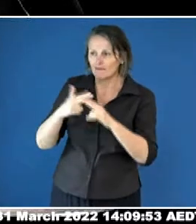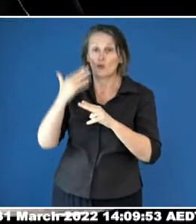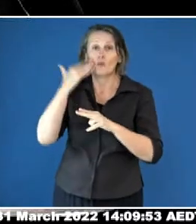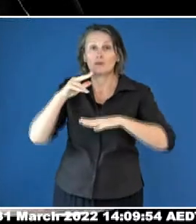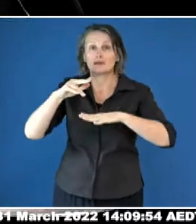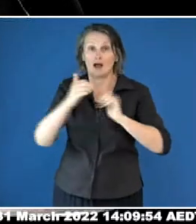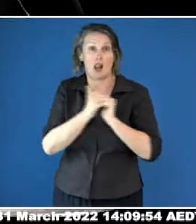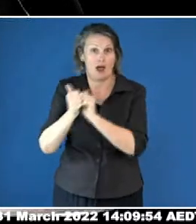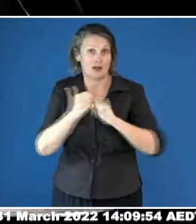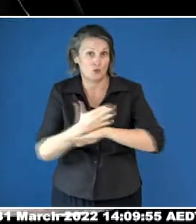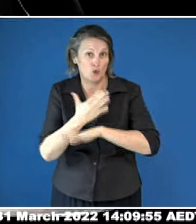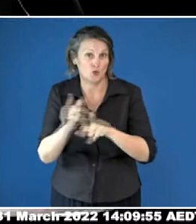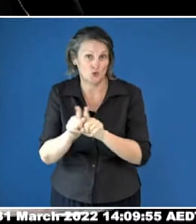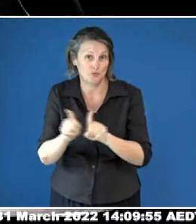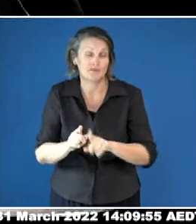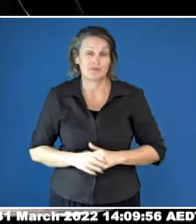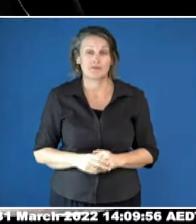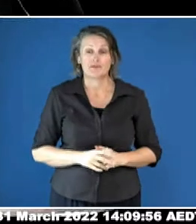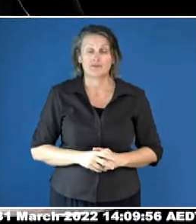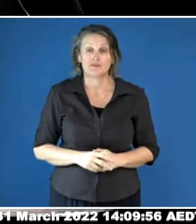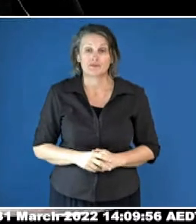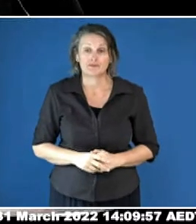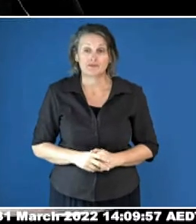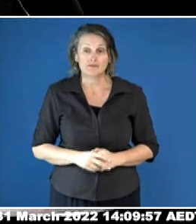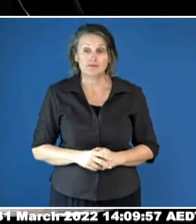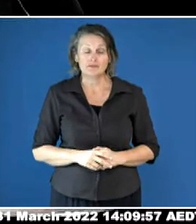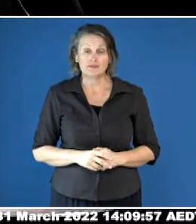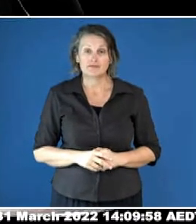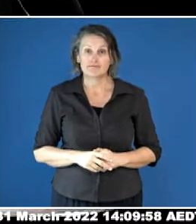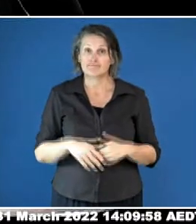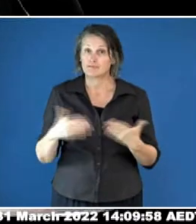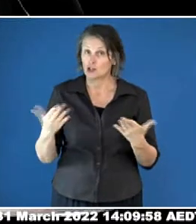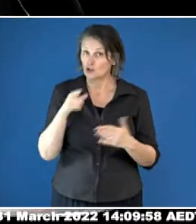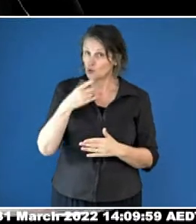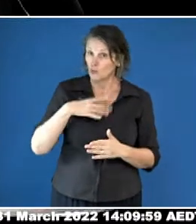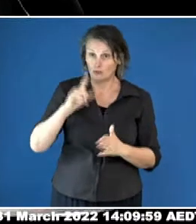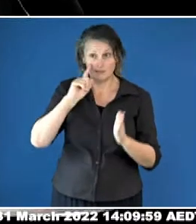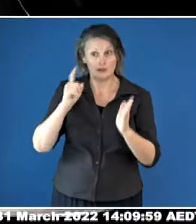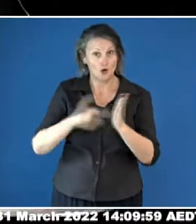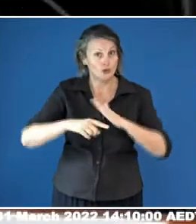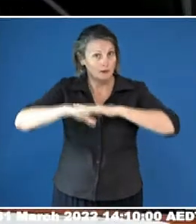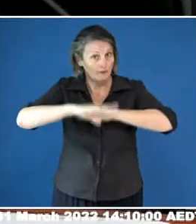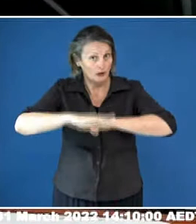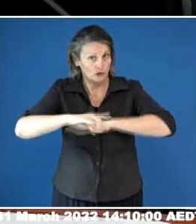You wanted to start, before we have the discussion, to give an Acknowledgment of Country. Who would like to do that?